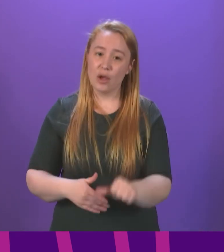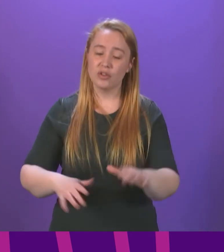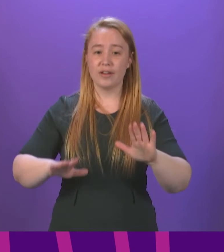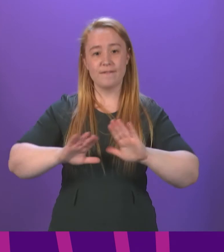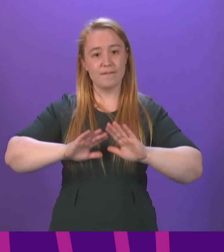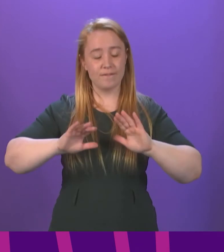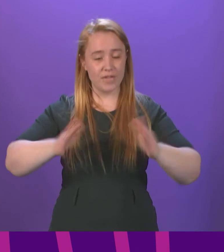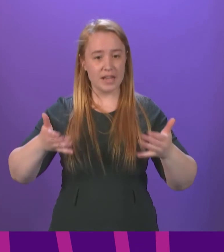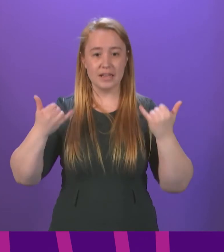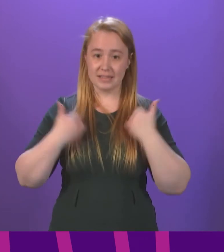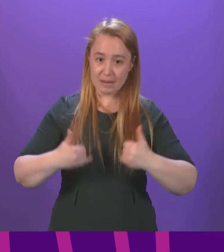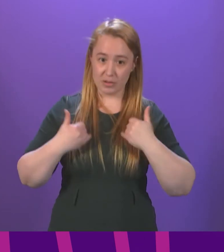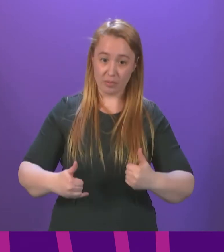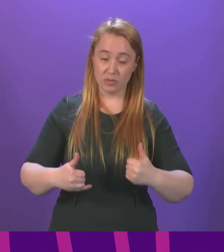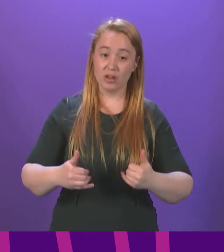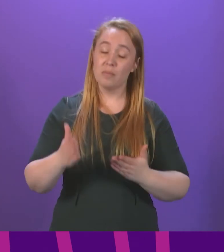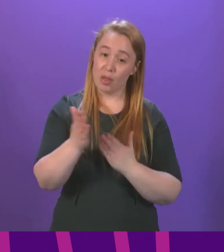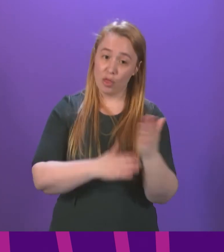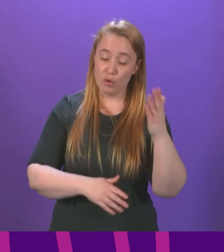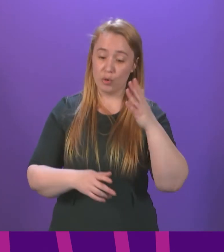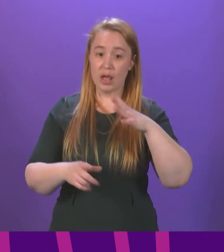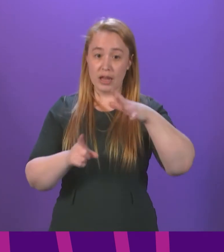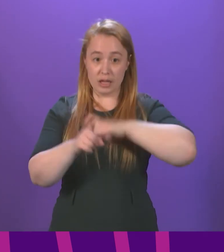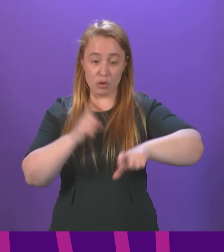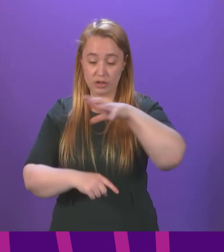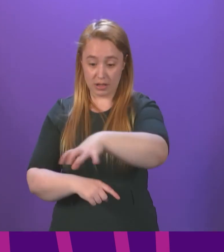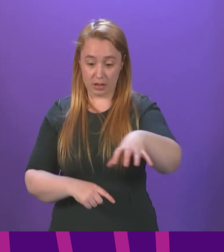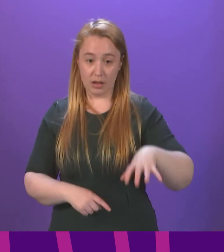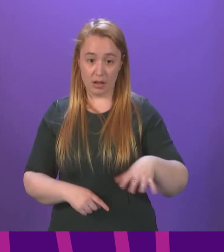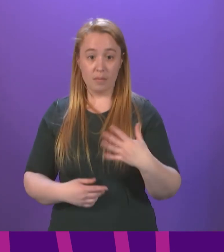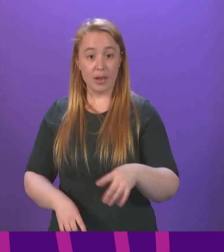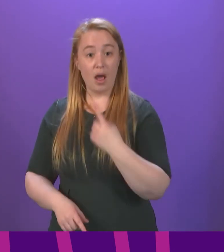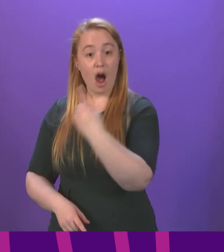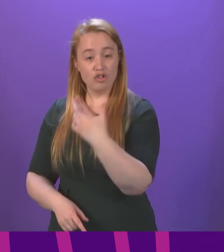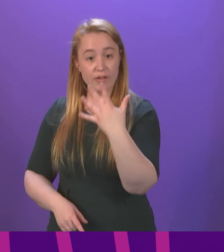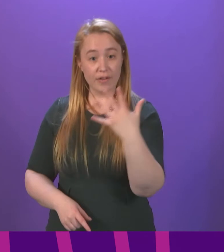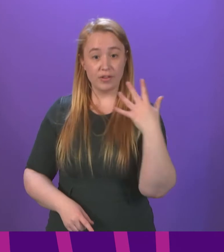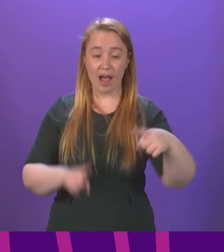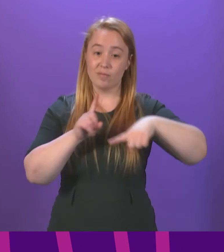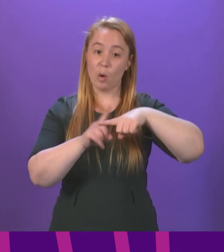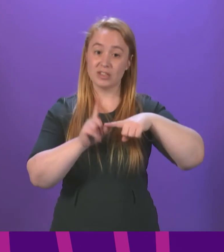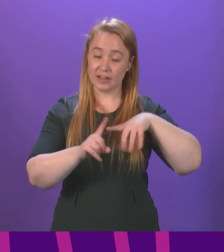were carried out at community sites. They uncovered 155 positive cases. How many more